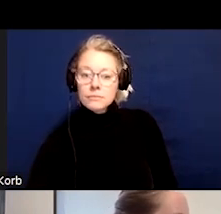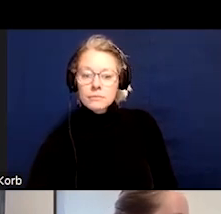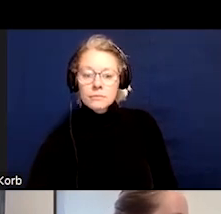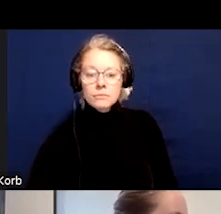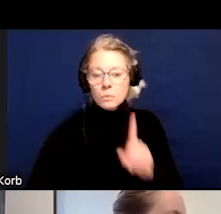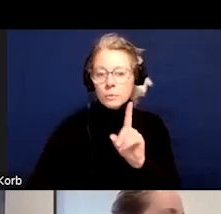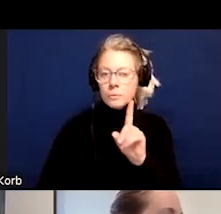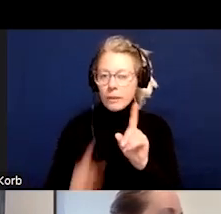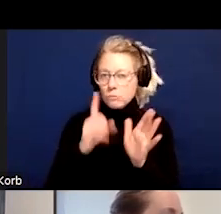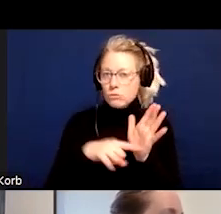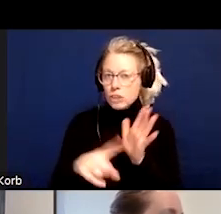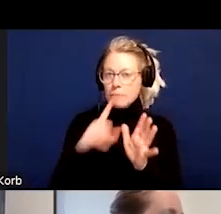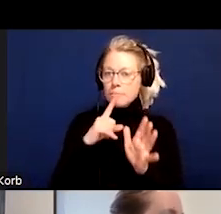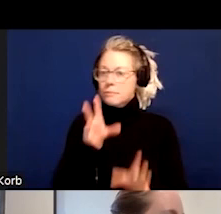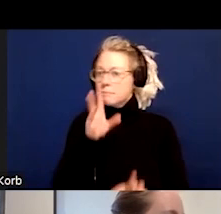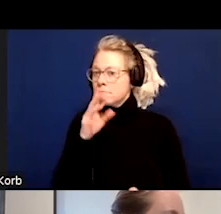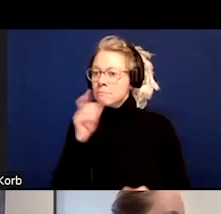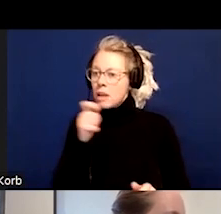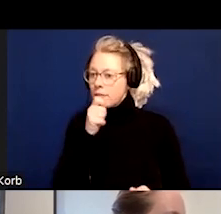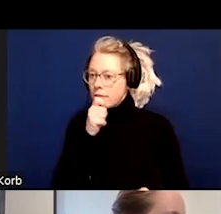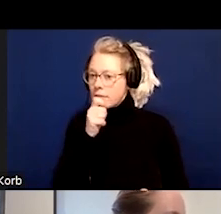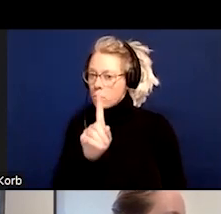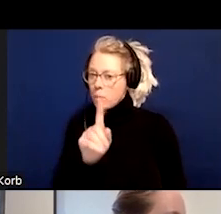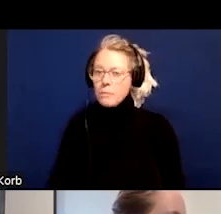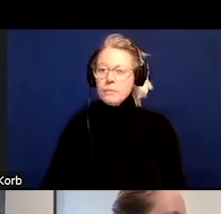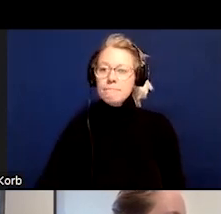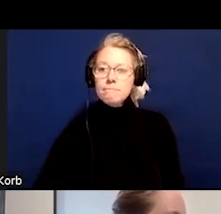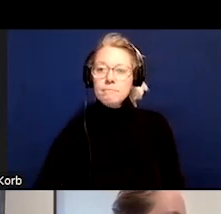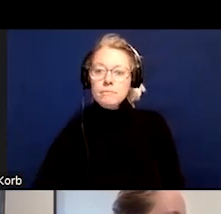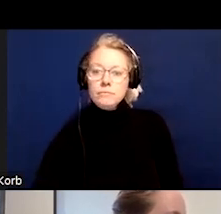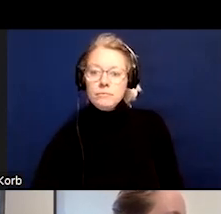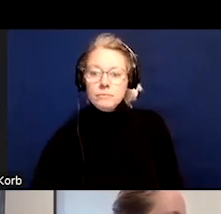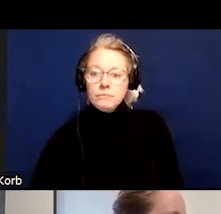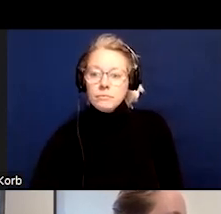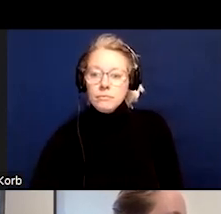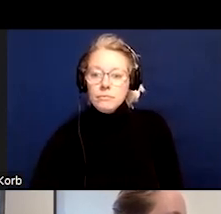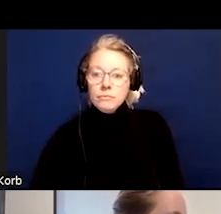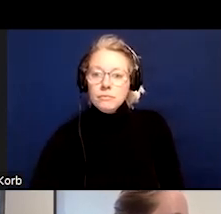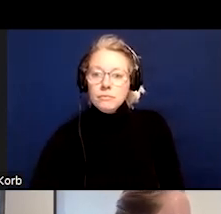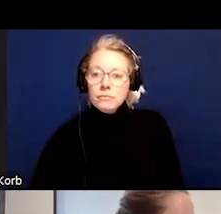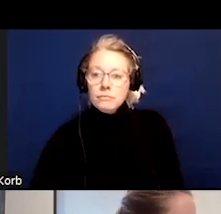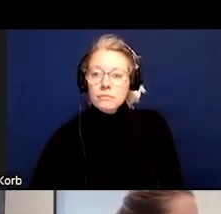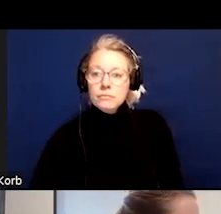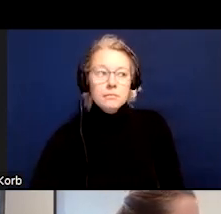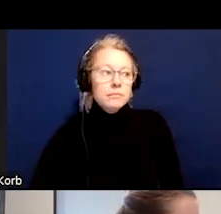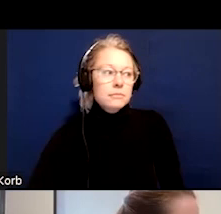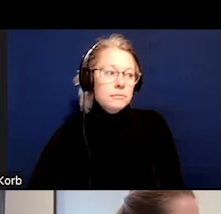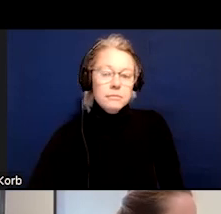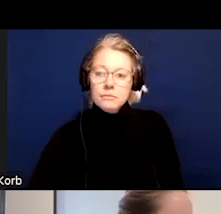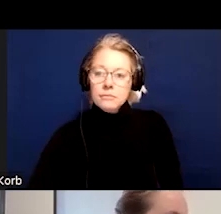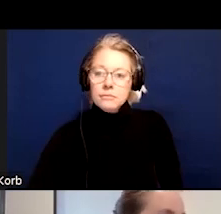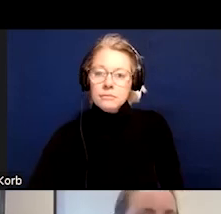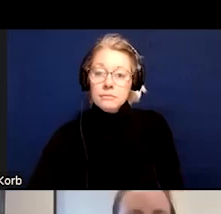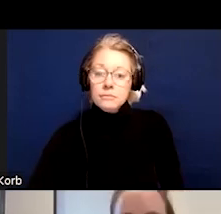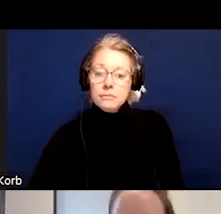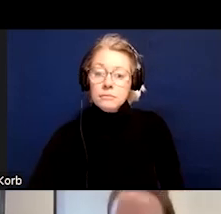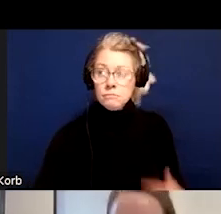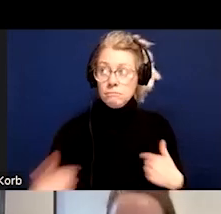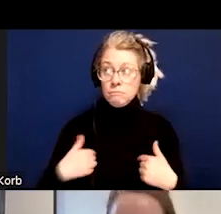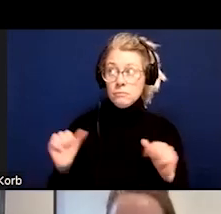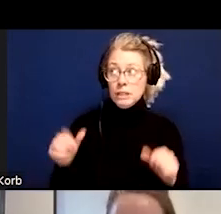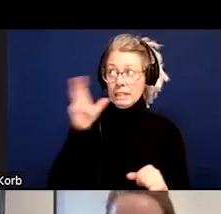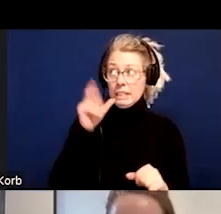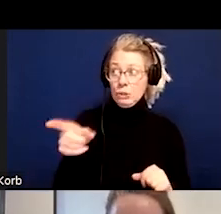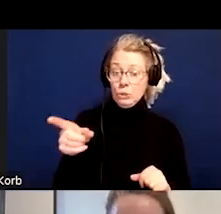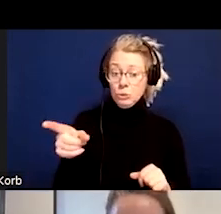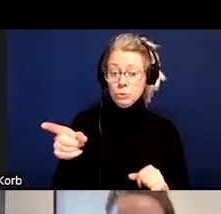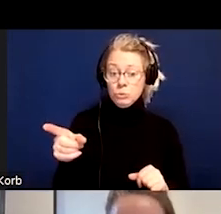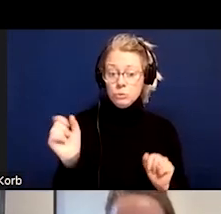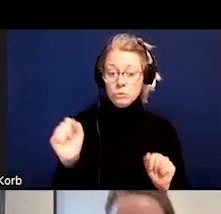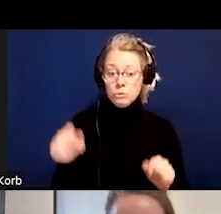Patti Pon: I can hear you, Melissa.